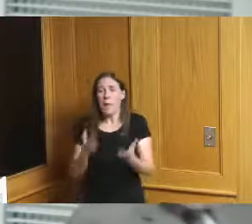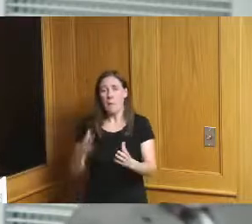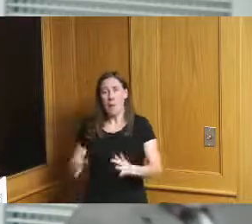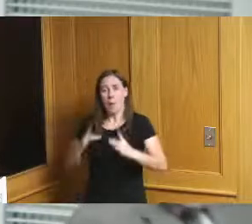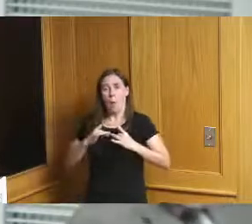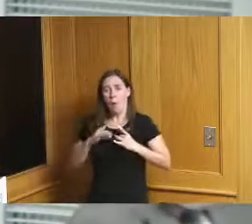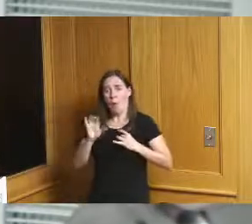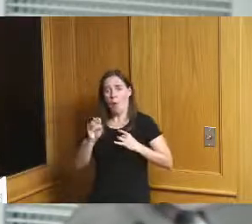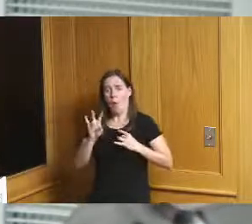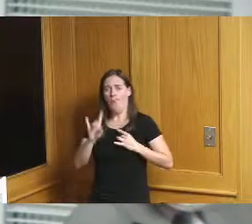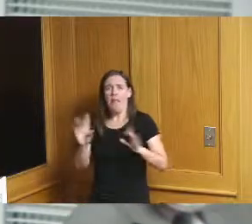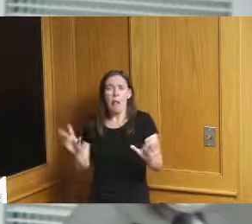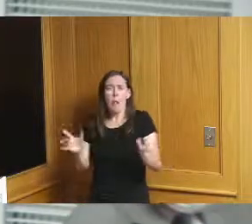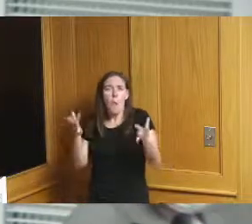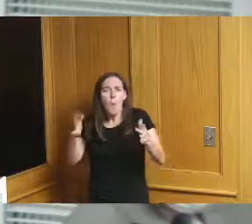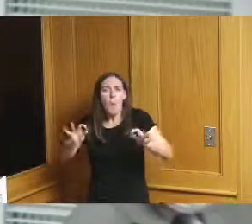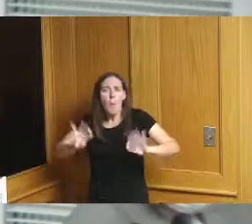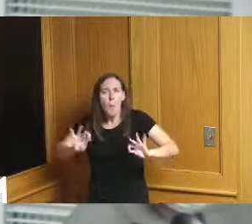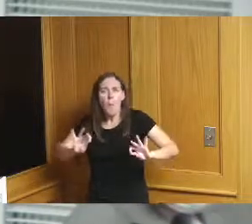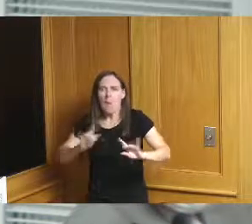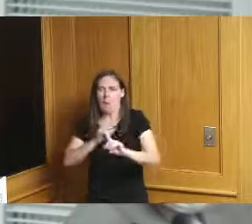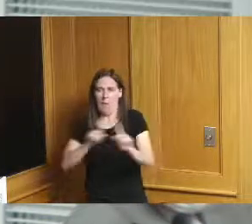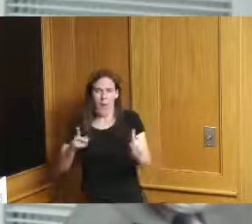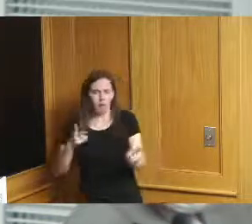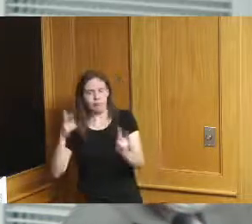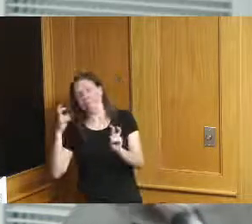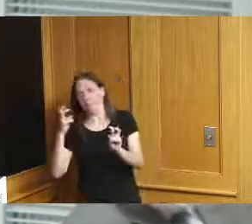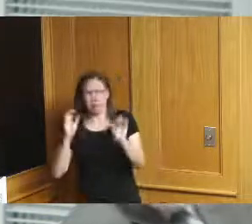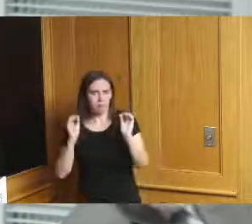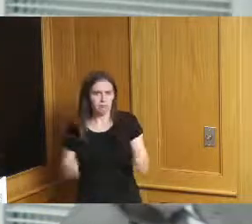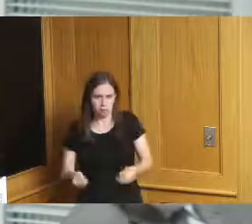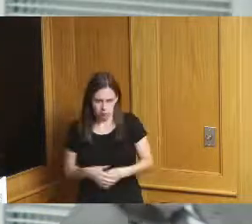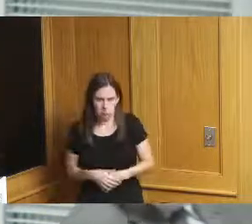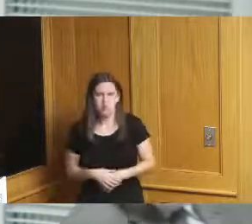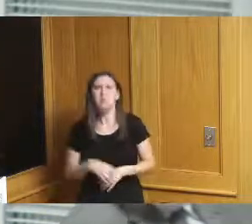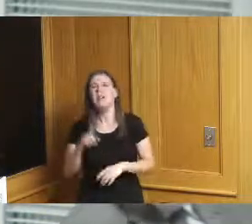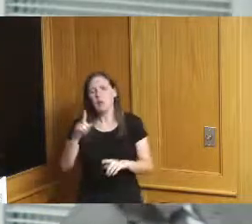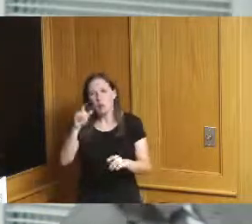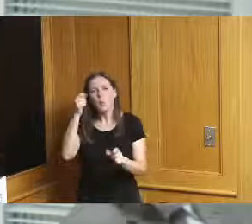at preventing significant illness you are me say during the presentation that those in the hospital